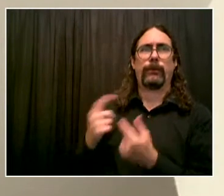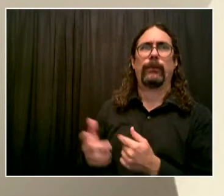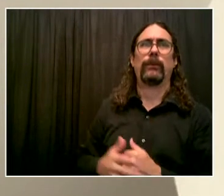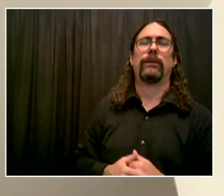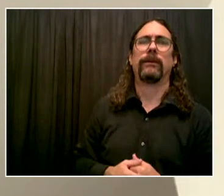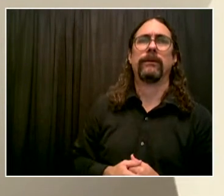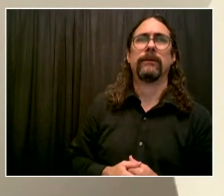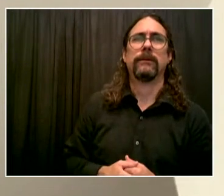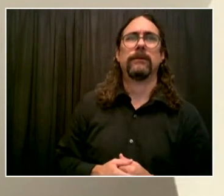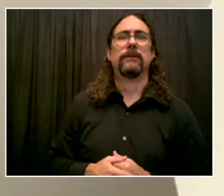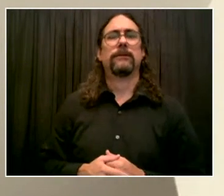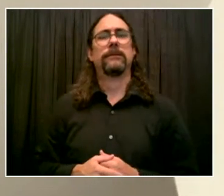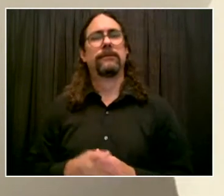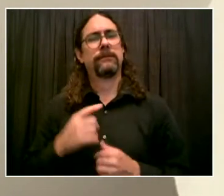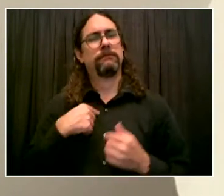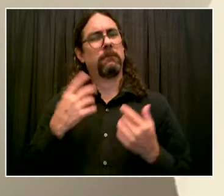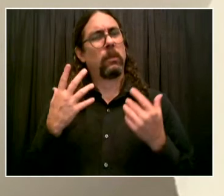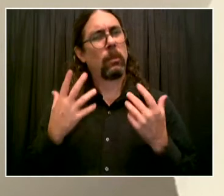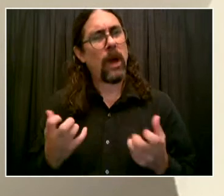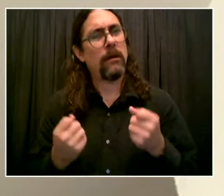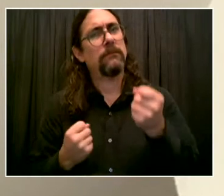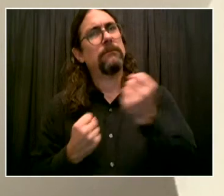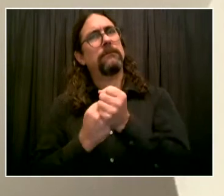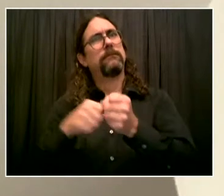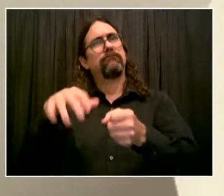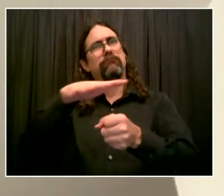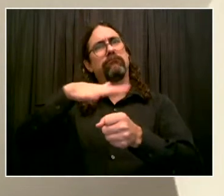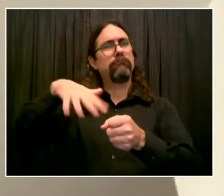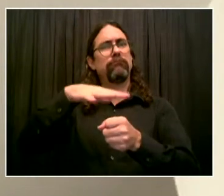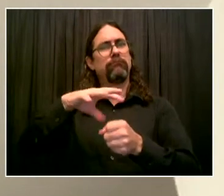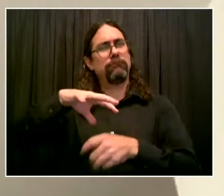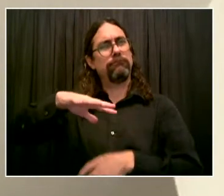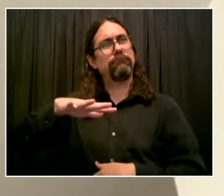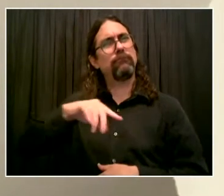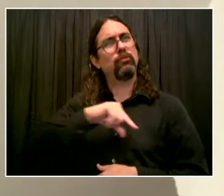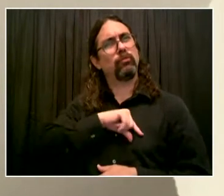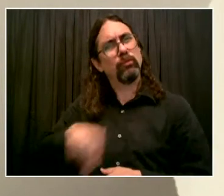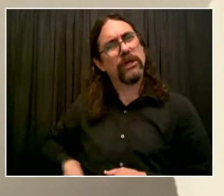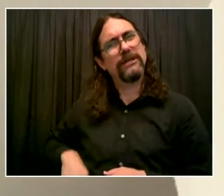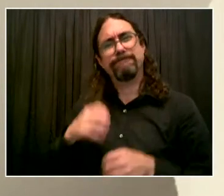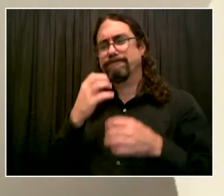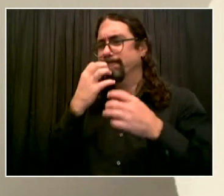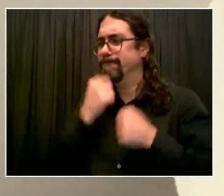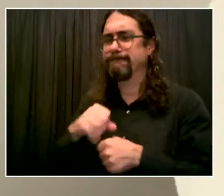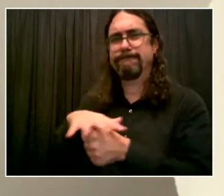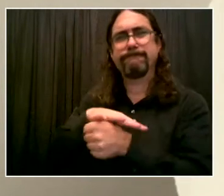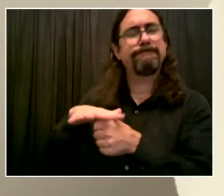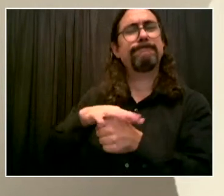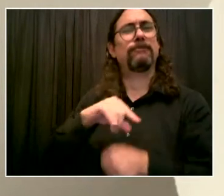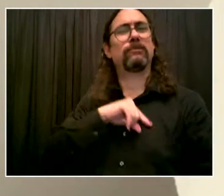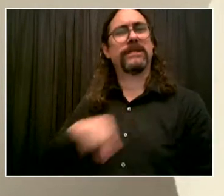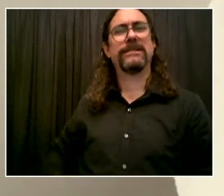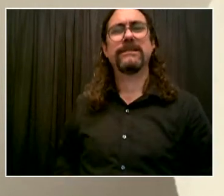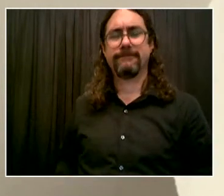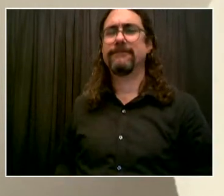WE ARE HAPPY THAT WE ARE ABLE TO SUPPORT THE QUEENS BOROUGH AND OUR LOCAL